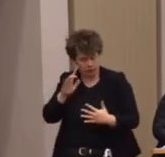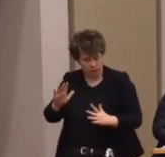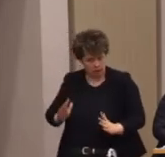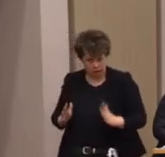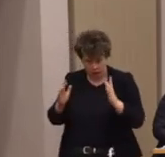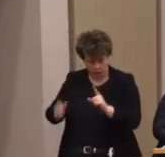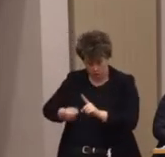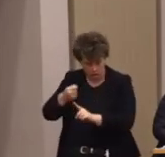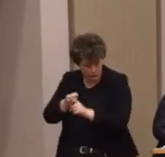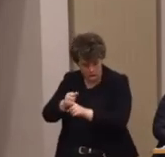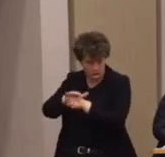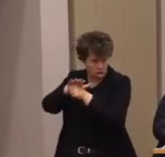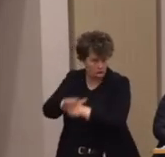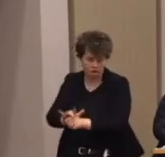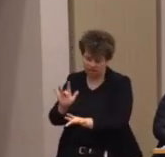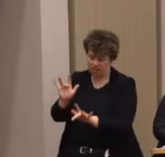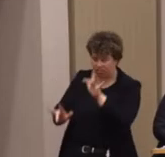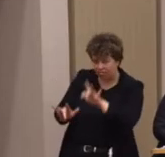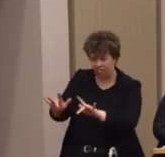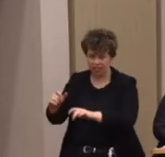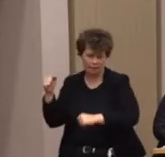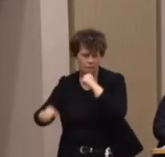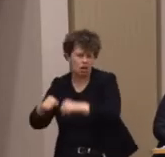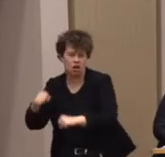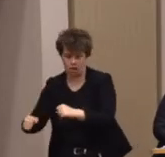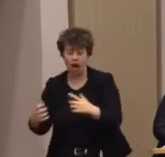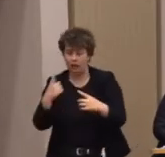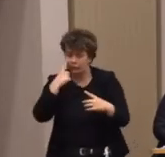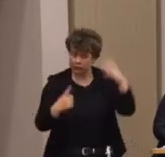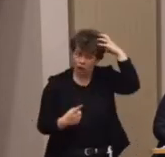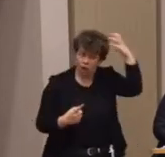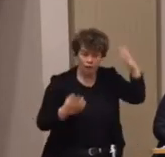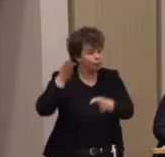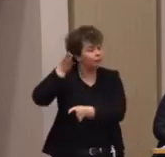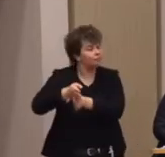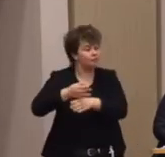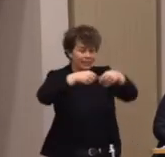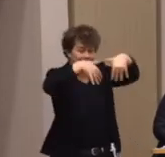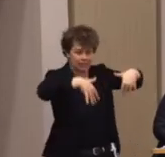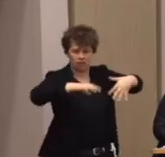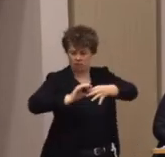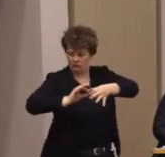by the State and multi State actors in a very systematic way. Indigenous people with disabilities